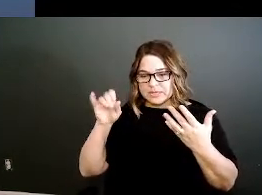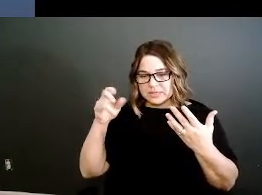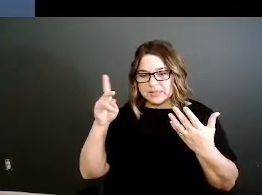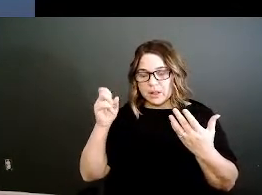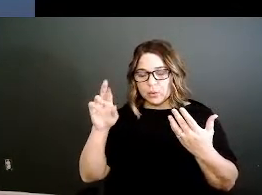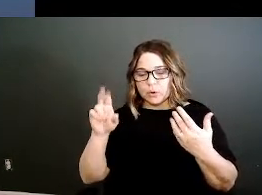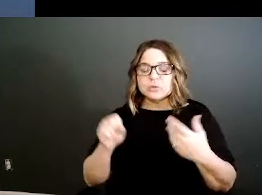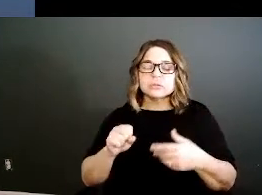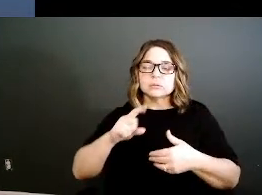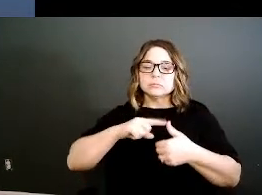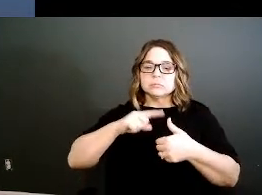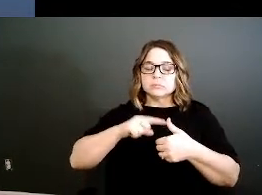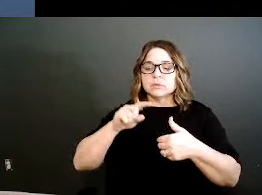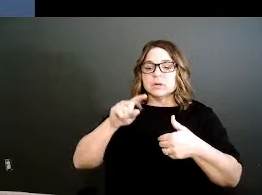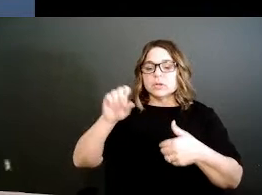51SHEMANAJAD.